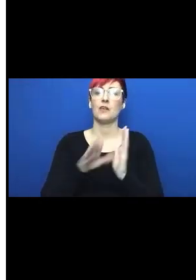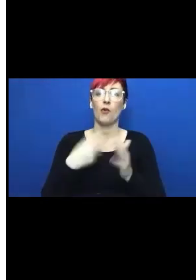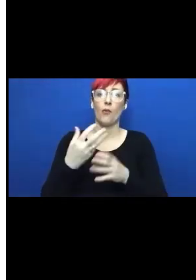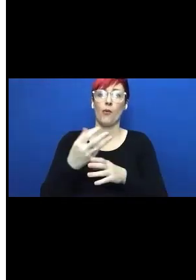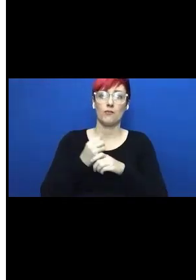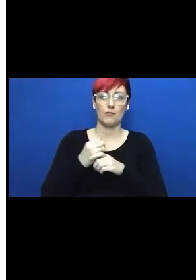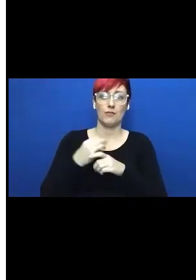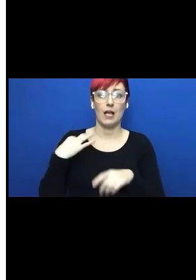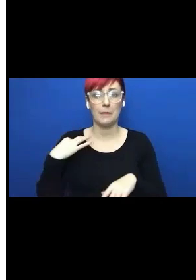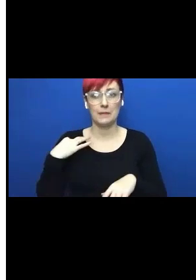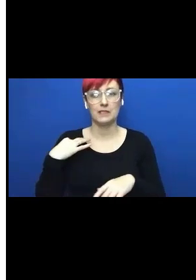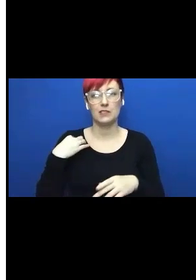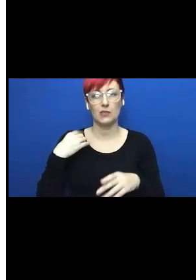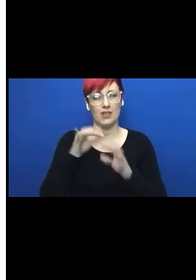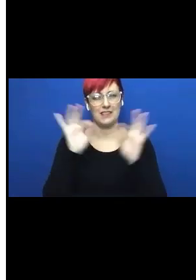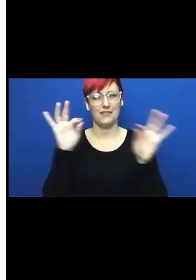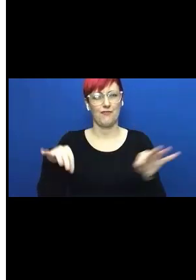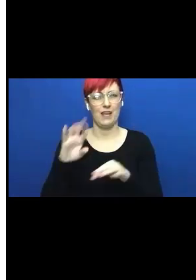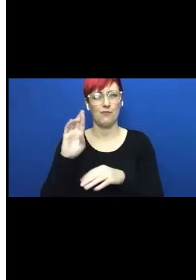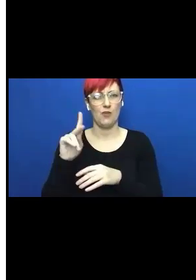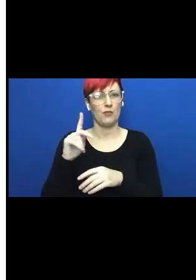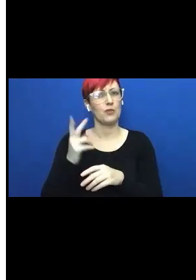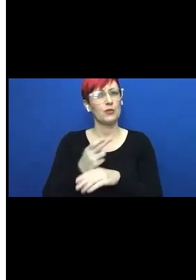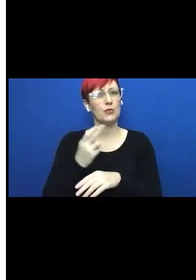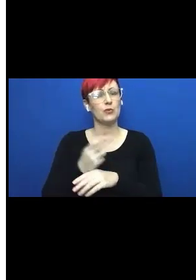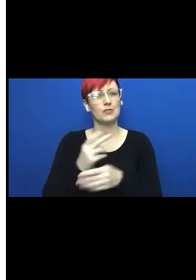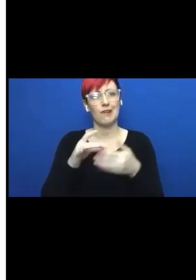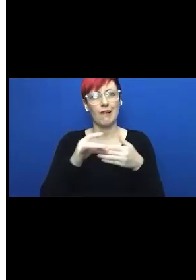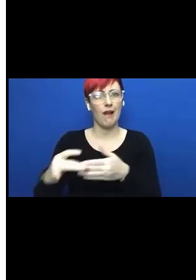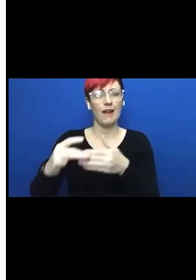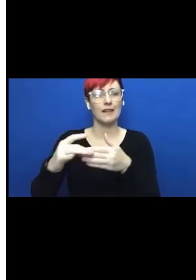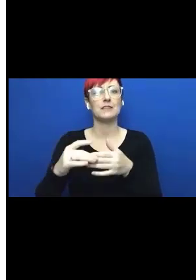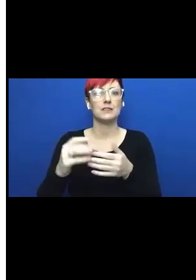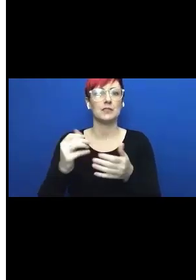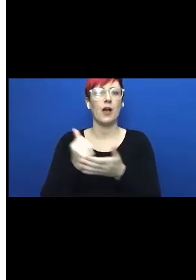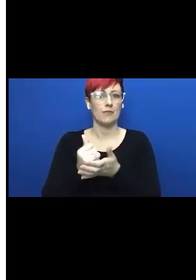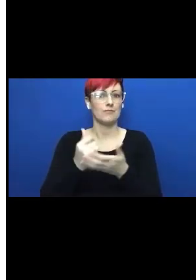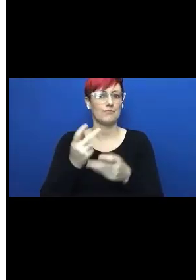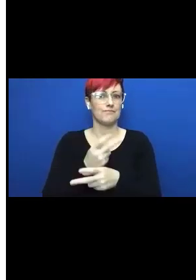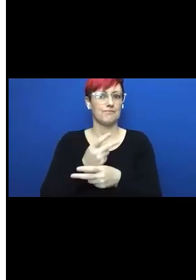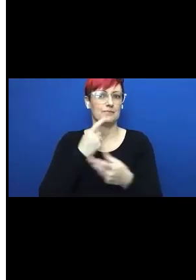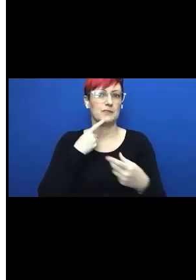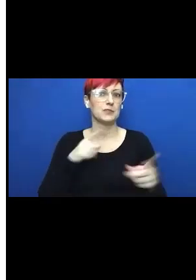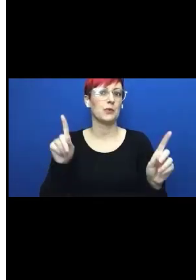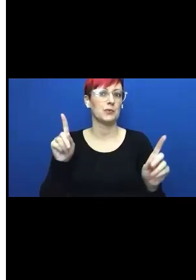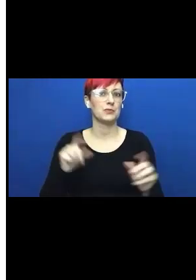What the framework is by which we are looking to have our disclosures made.